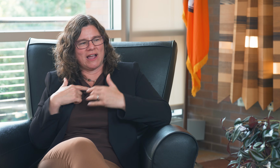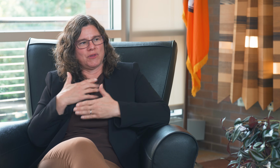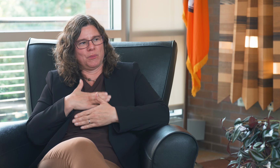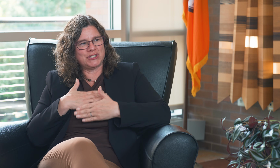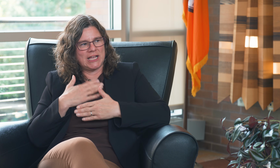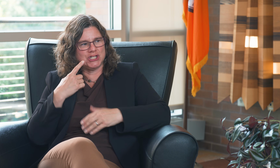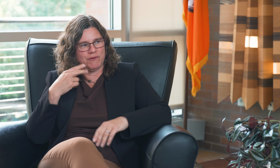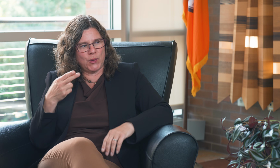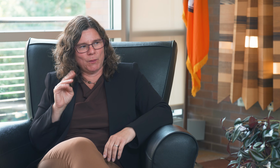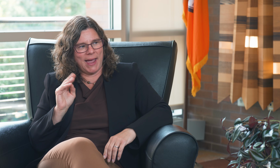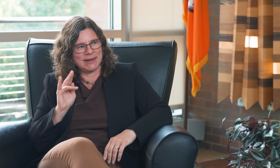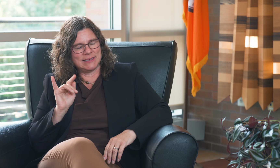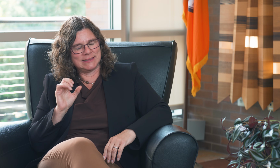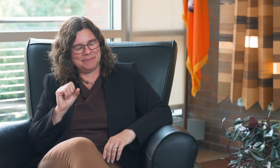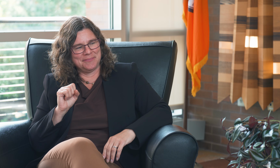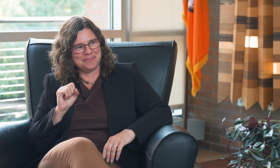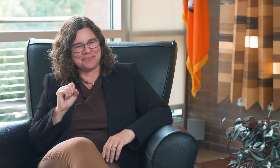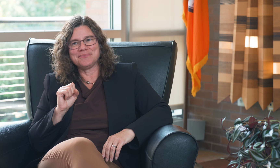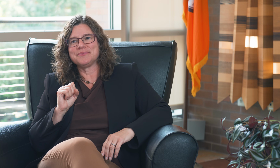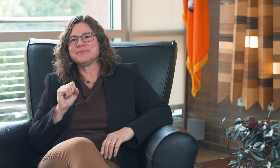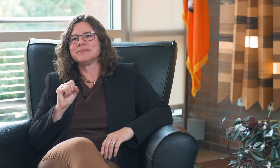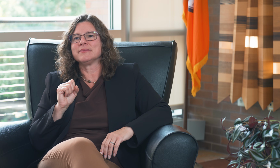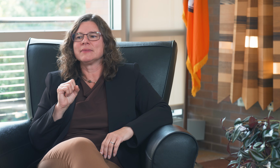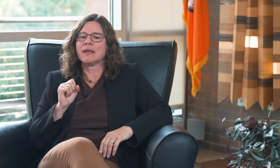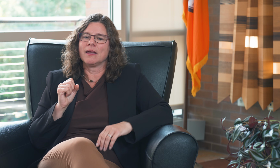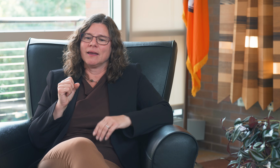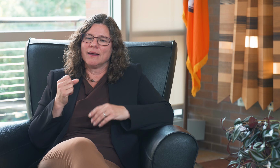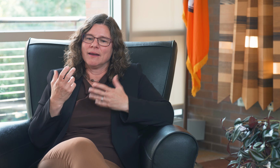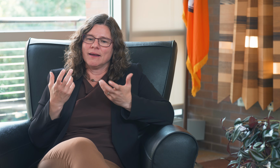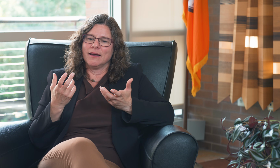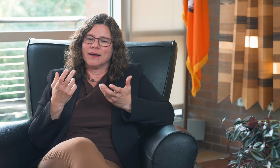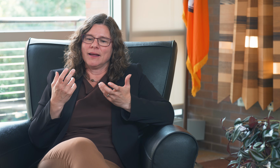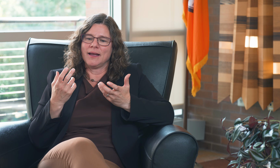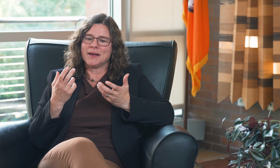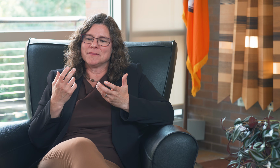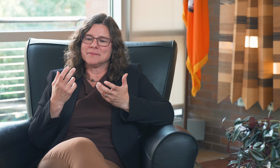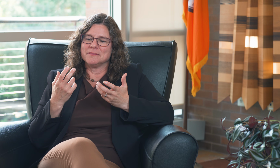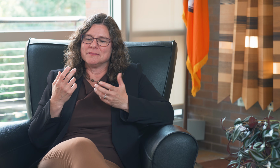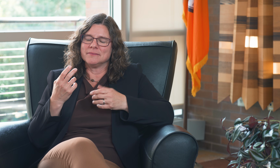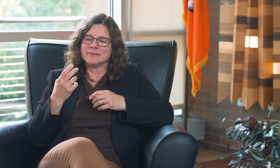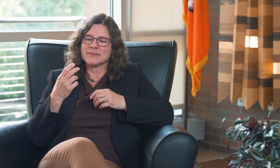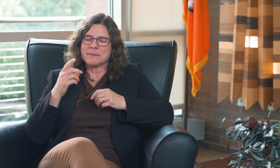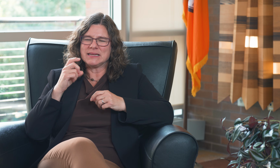is how much I have an appreciation for the humanities.